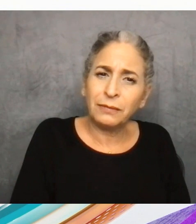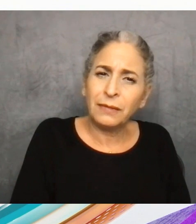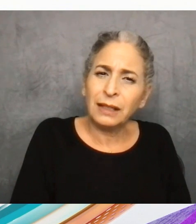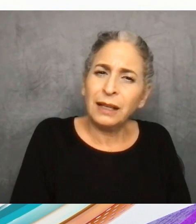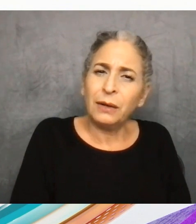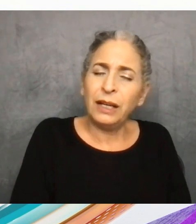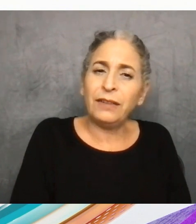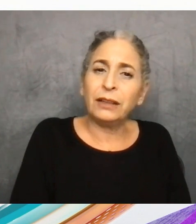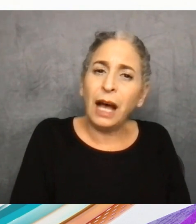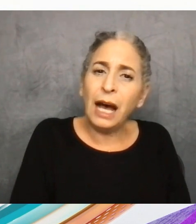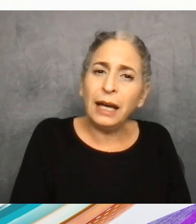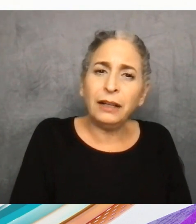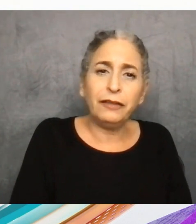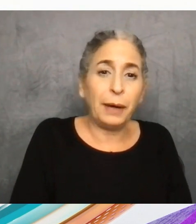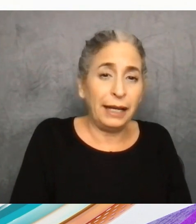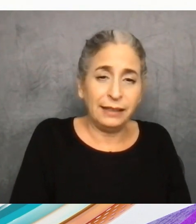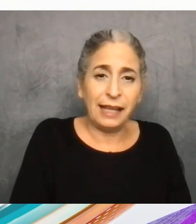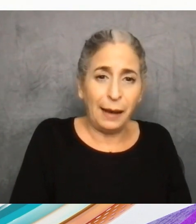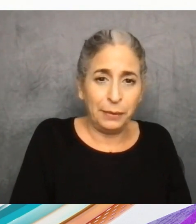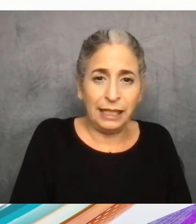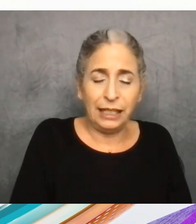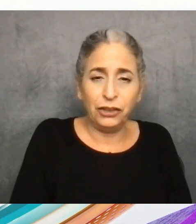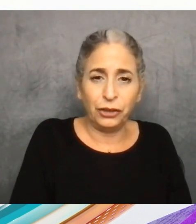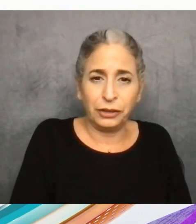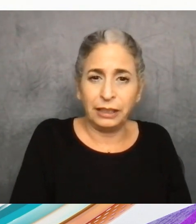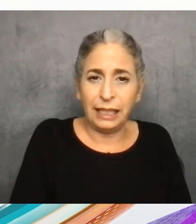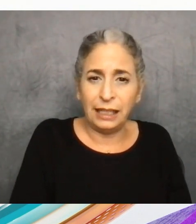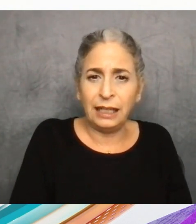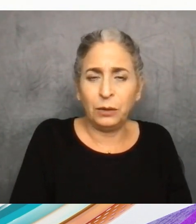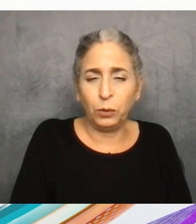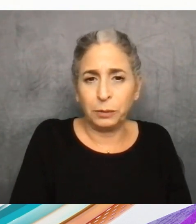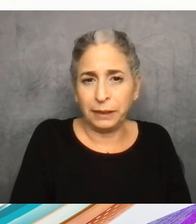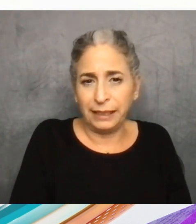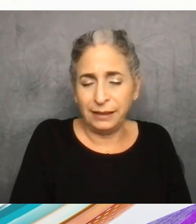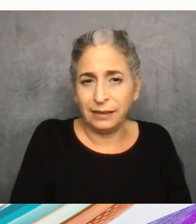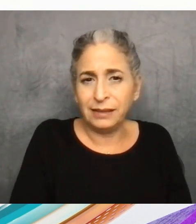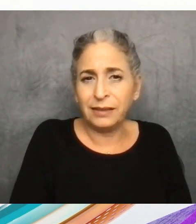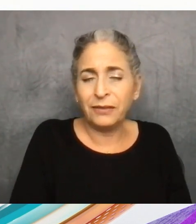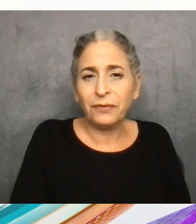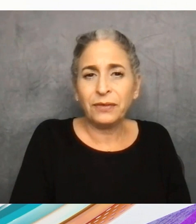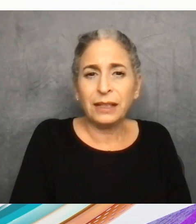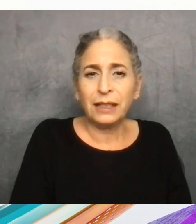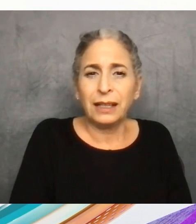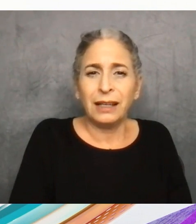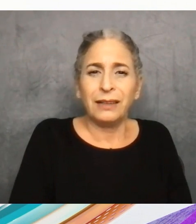We have a lot of bias happening internally in workplaces.